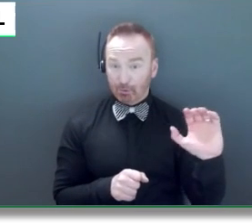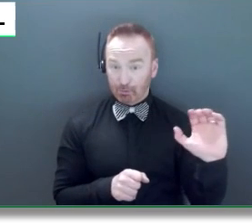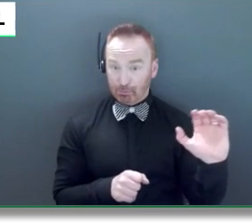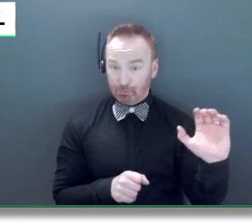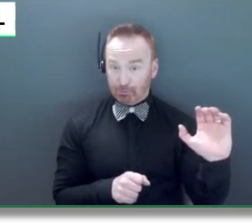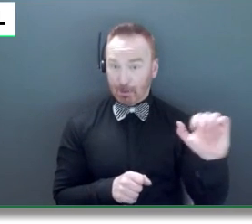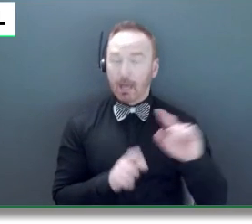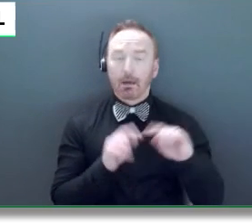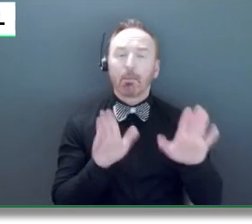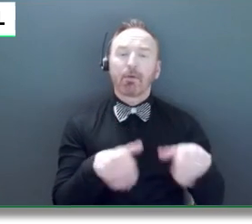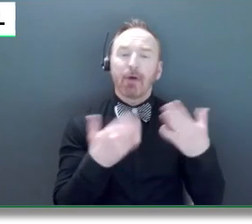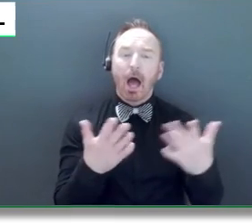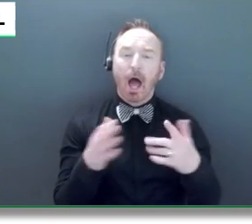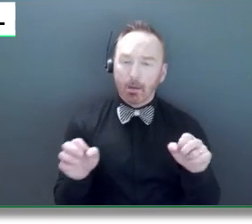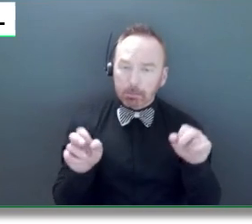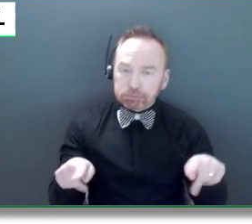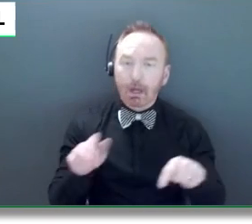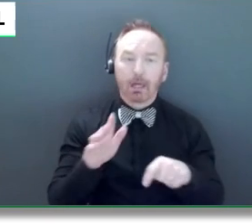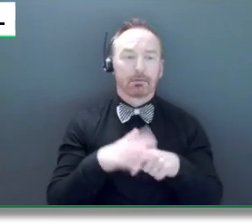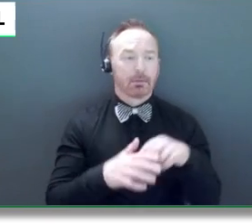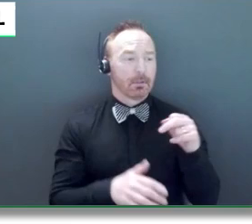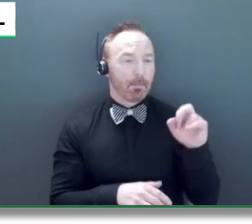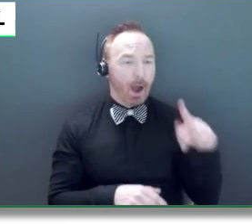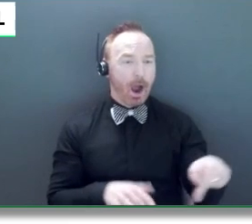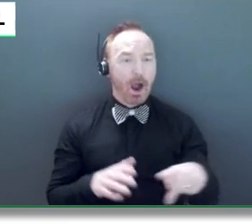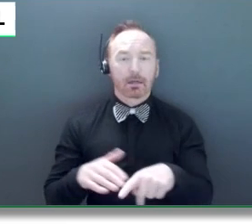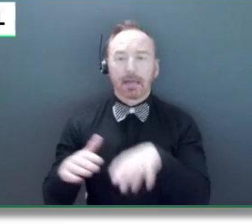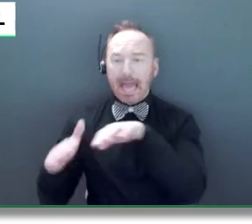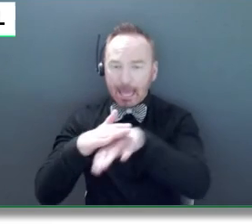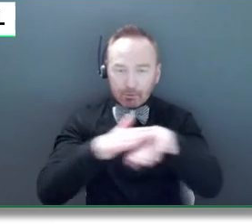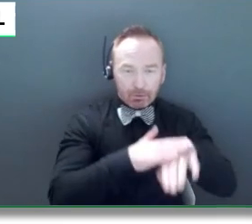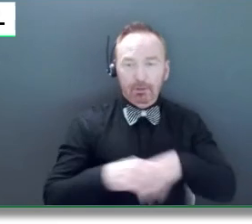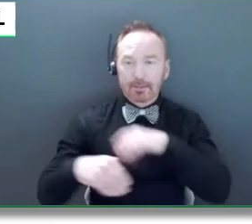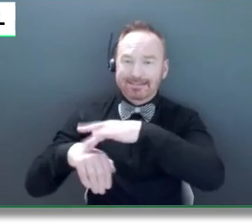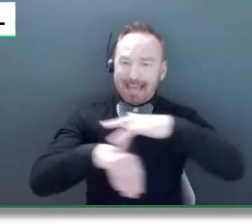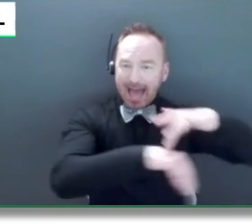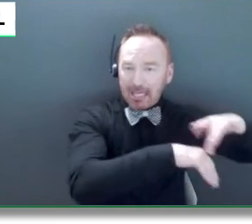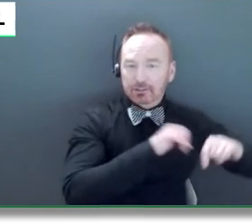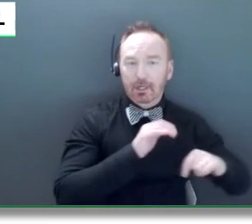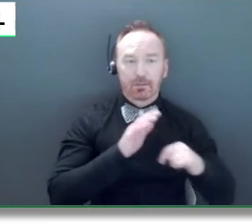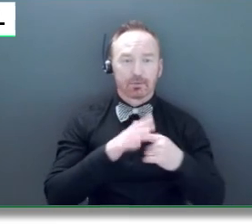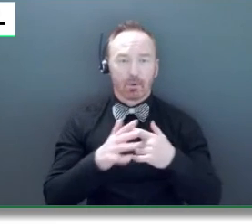go into the parks and participate in invasive species or invasive weed